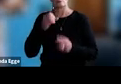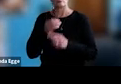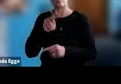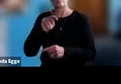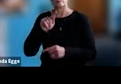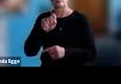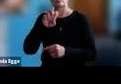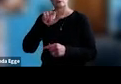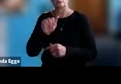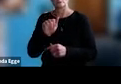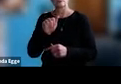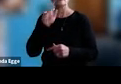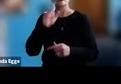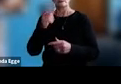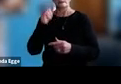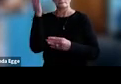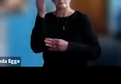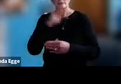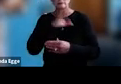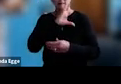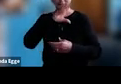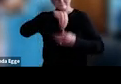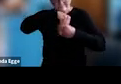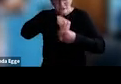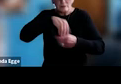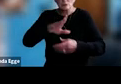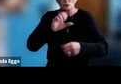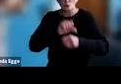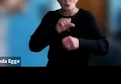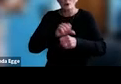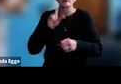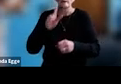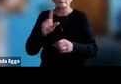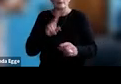and putting it into your work in supporting SOAR-assisted applications,